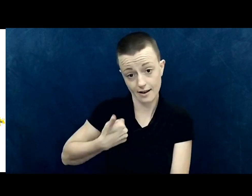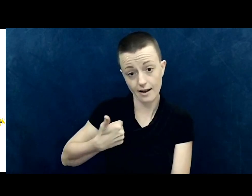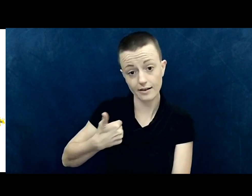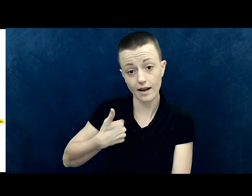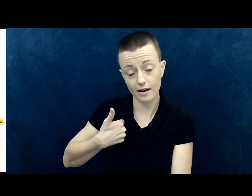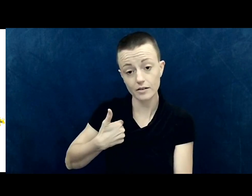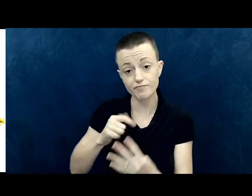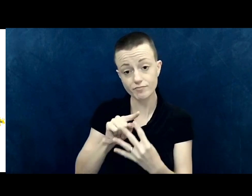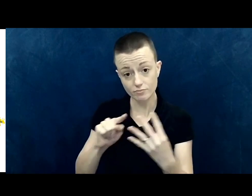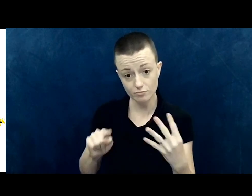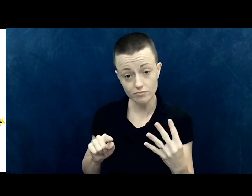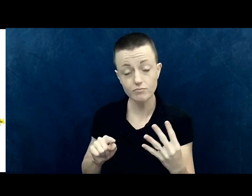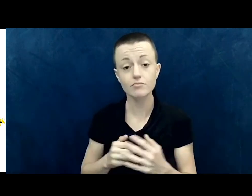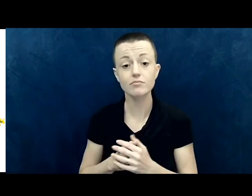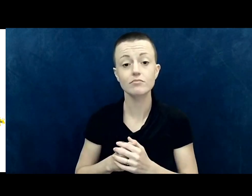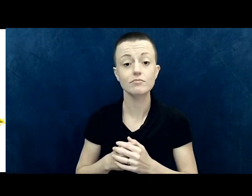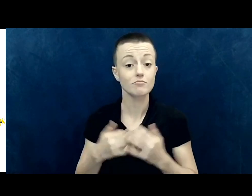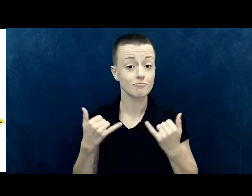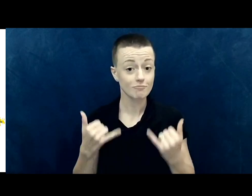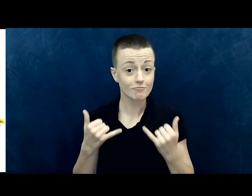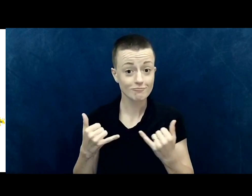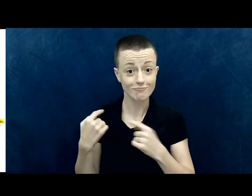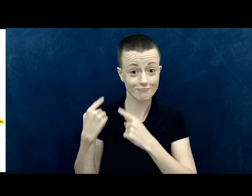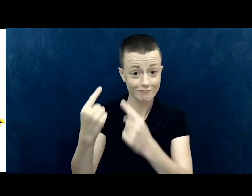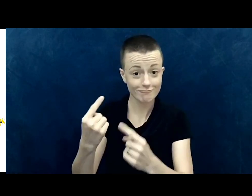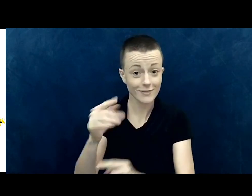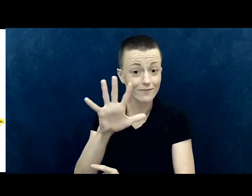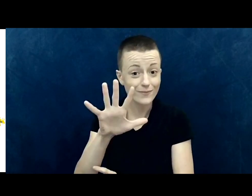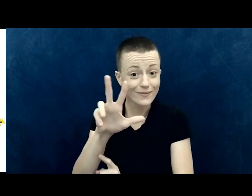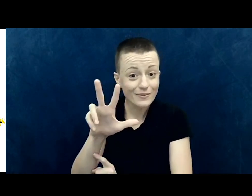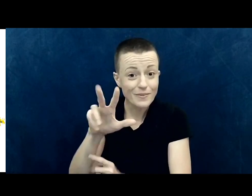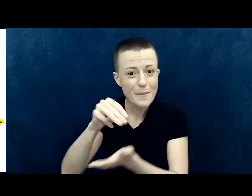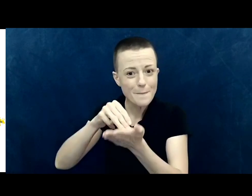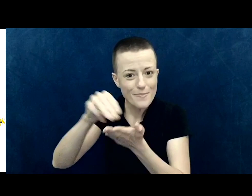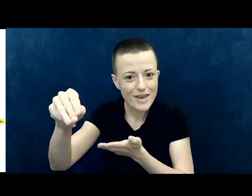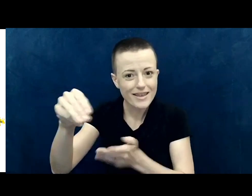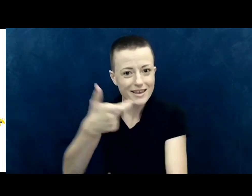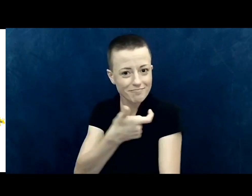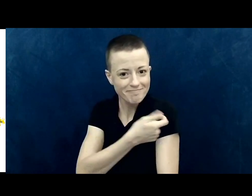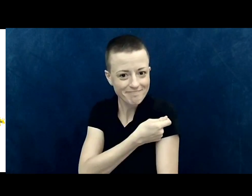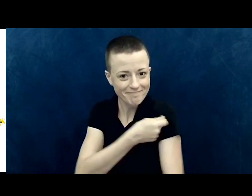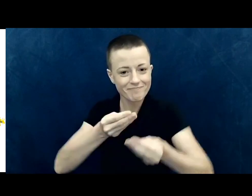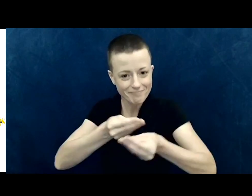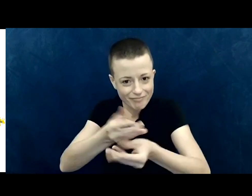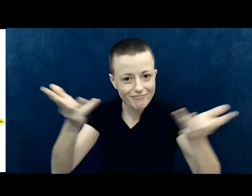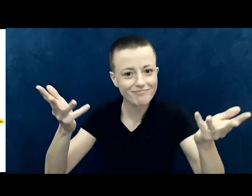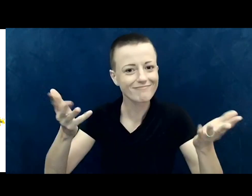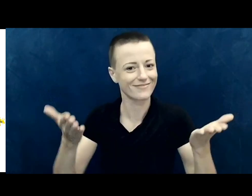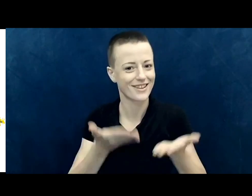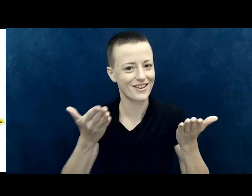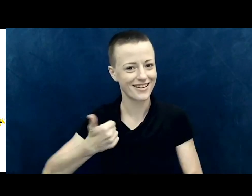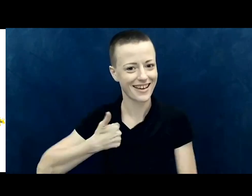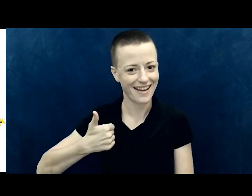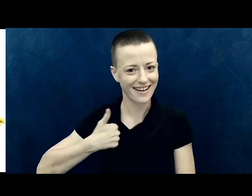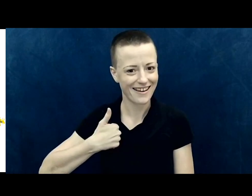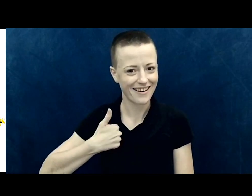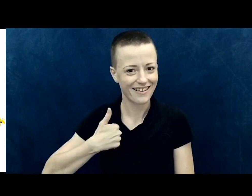As of August 31st, over 53 million doses of a COVID-19 vaccine have been administered in Canada.